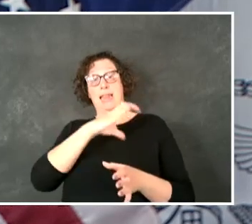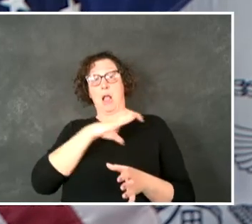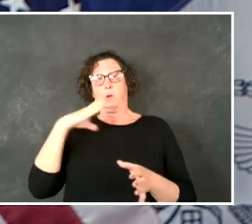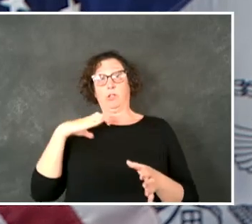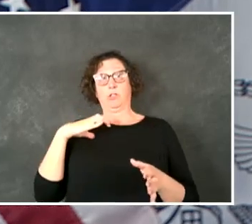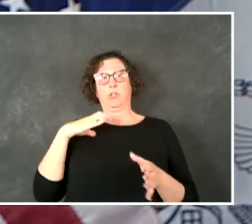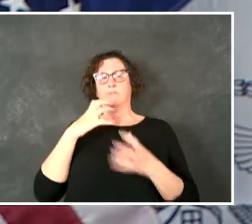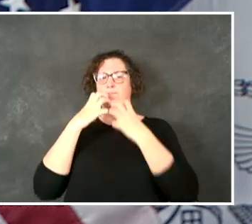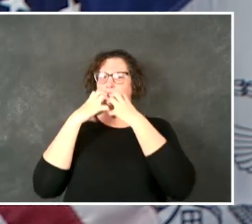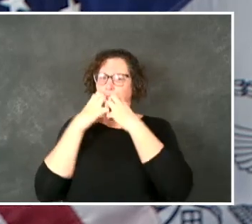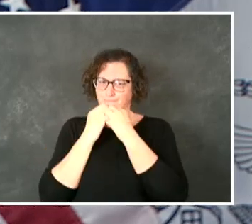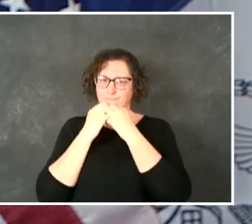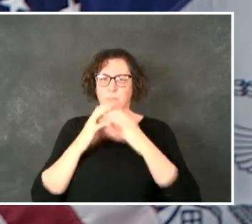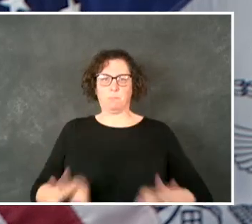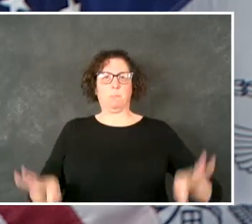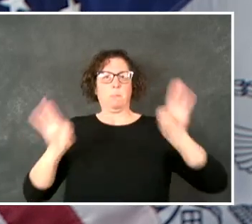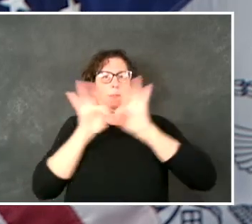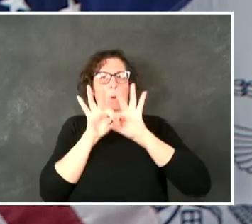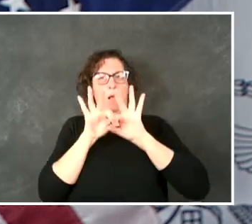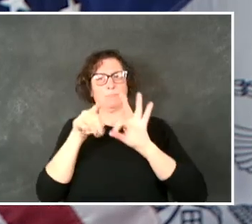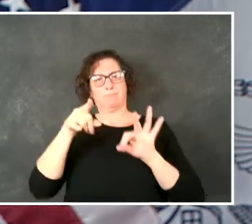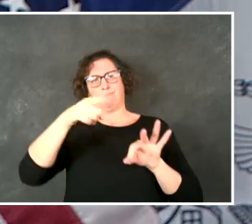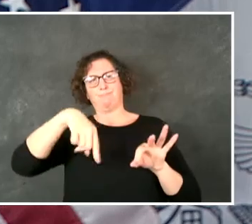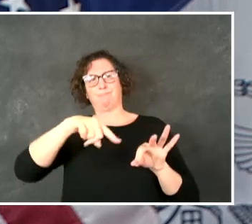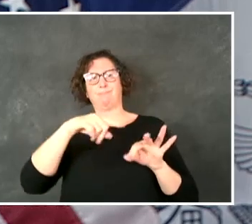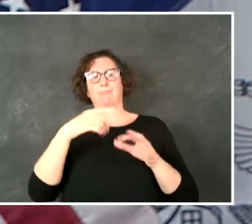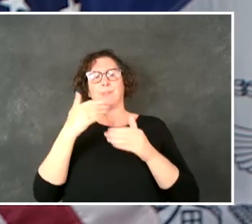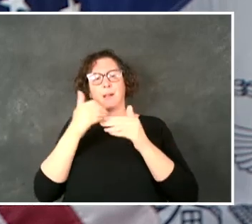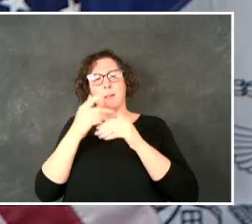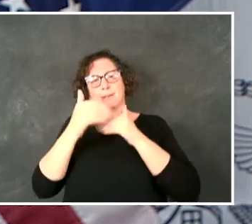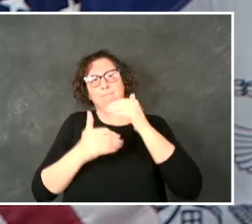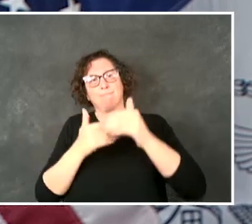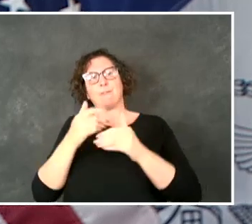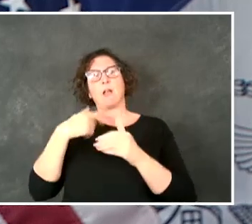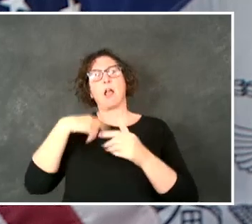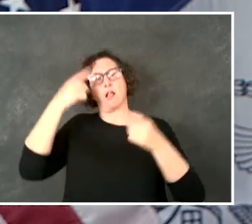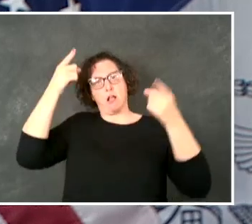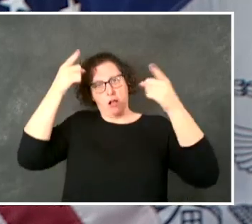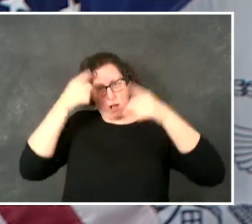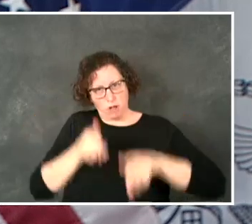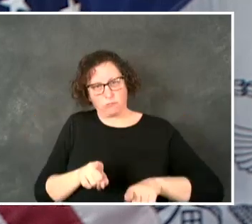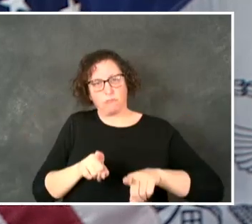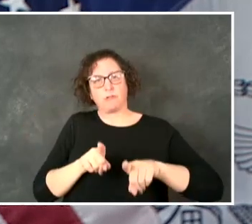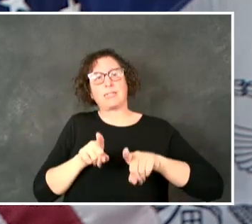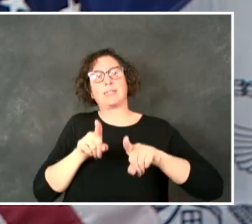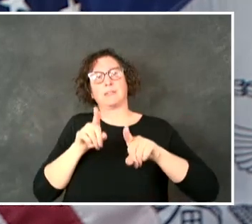WAY AND MORE AND